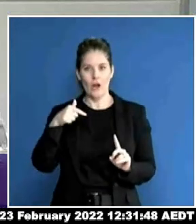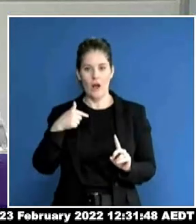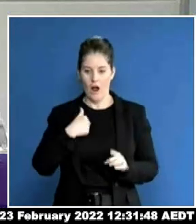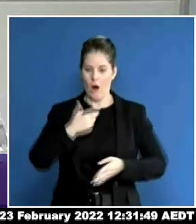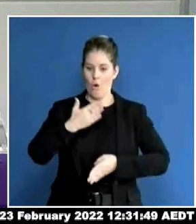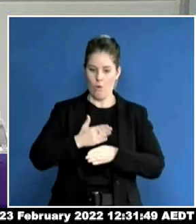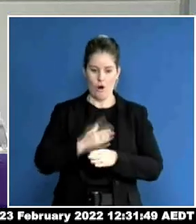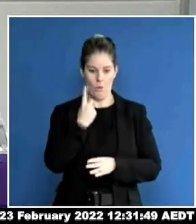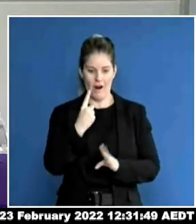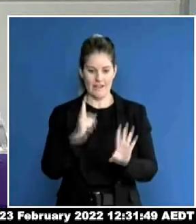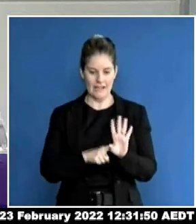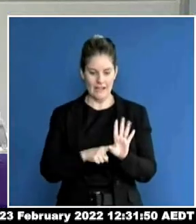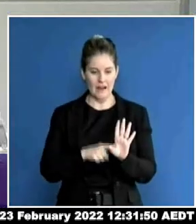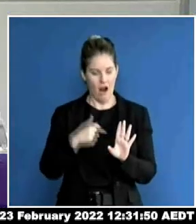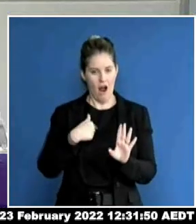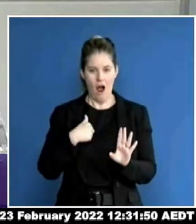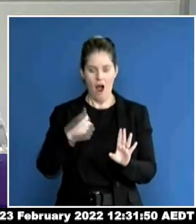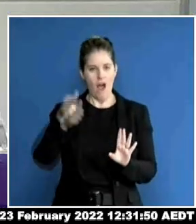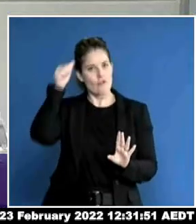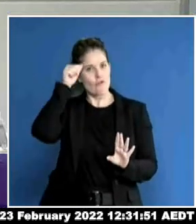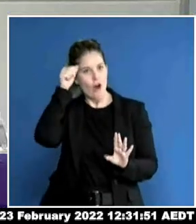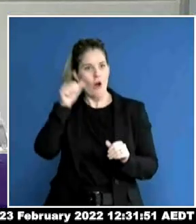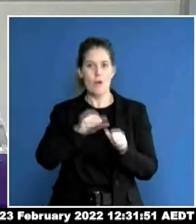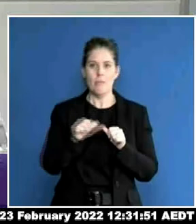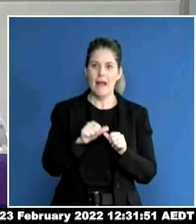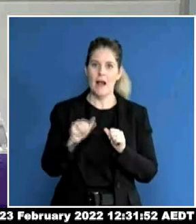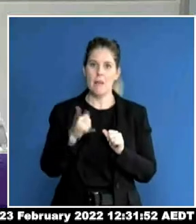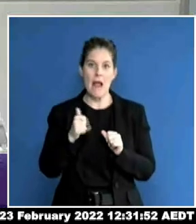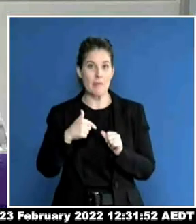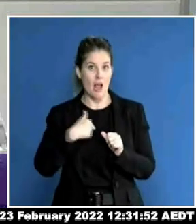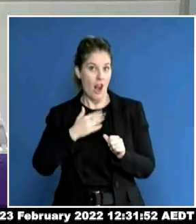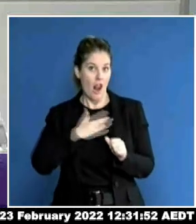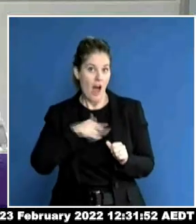higher chance you would have adapted and tweaked what you need to do and the workplace